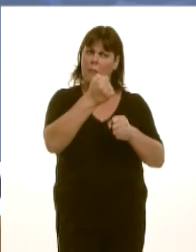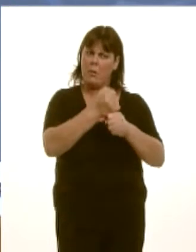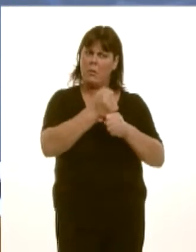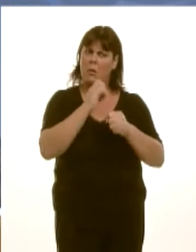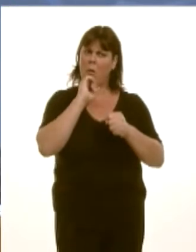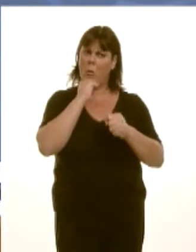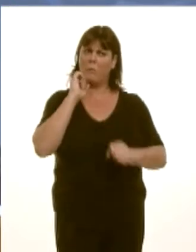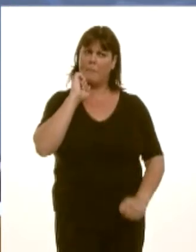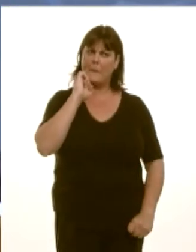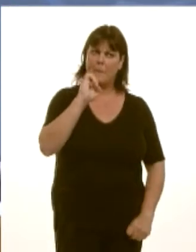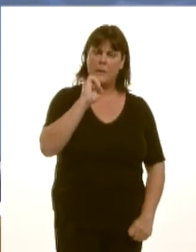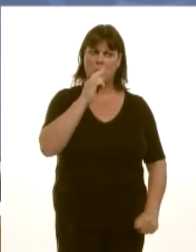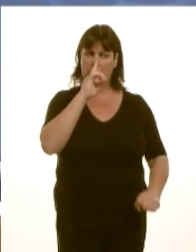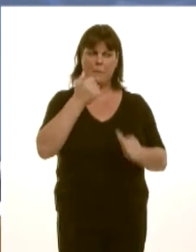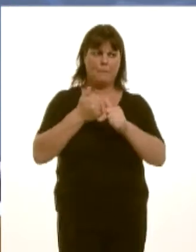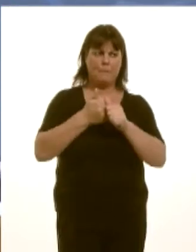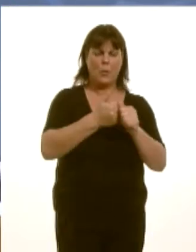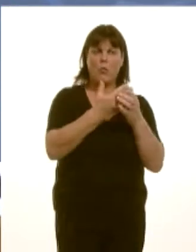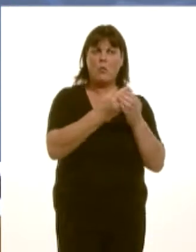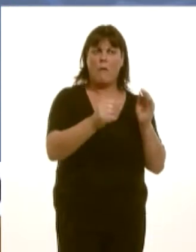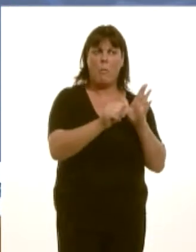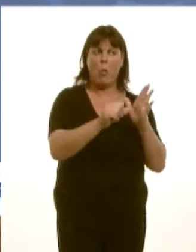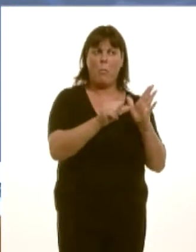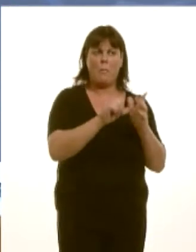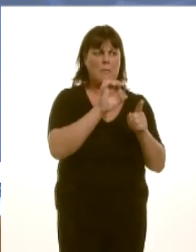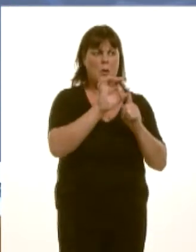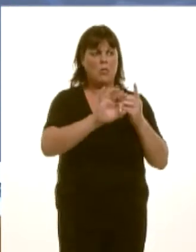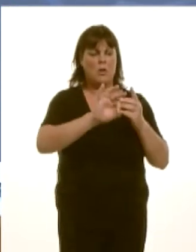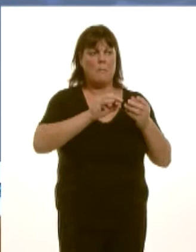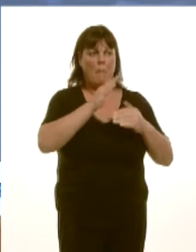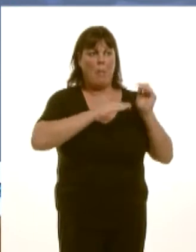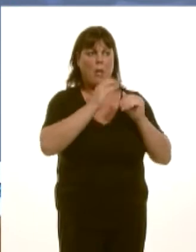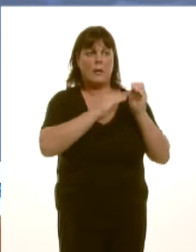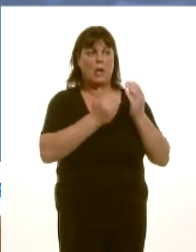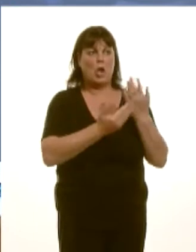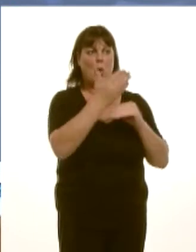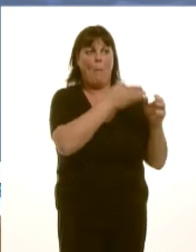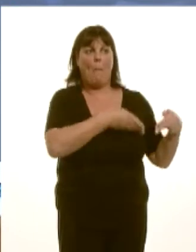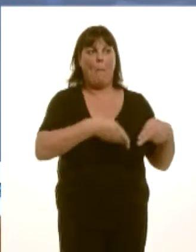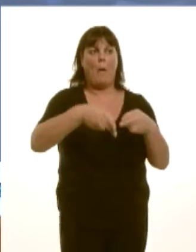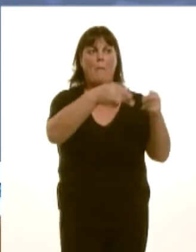to these problems, including the construction of a bypass in the area, given that we will